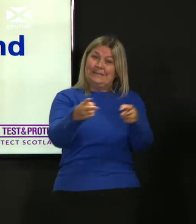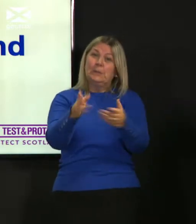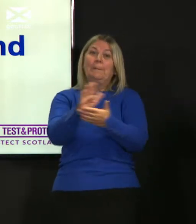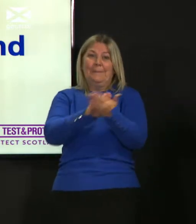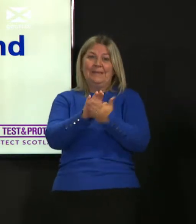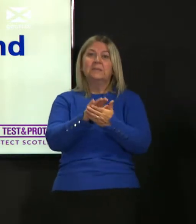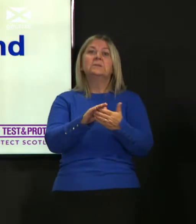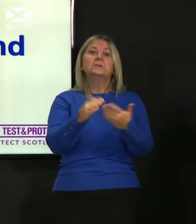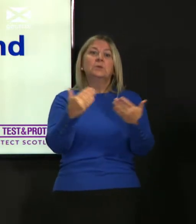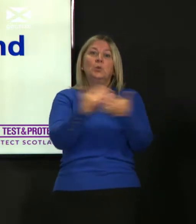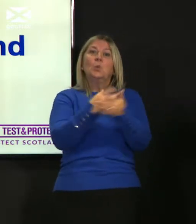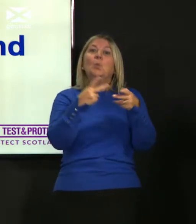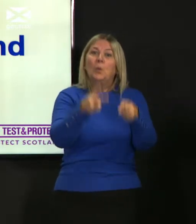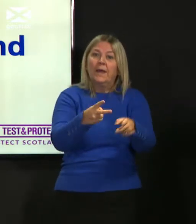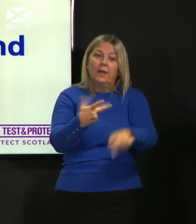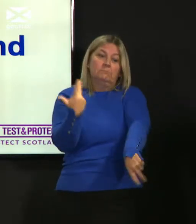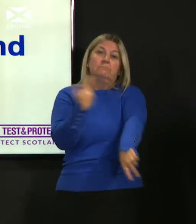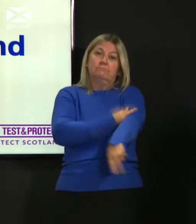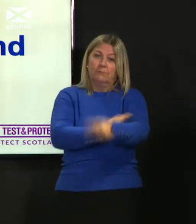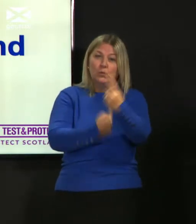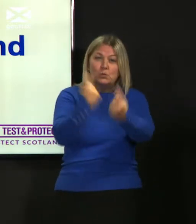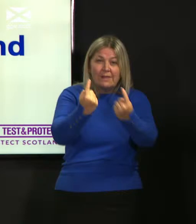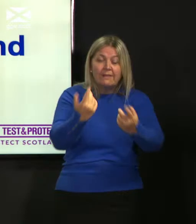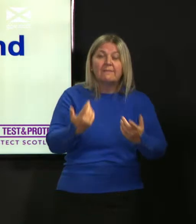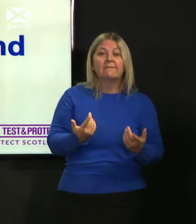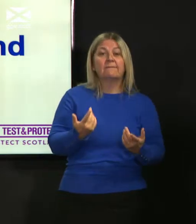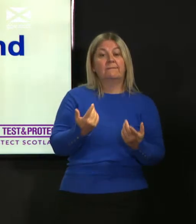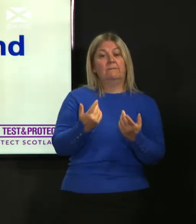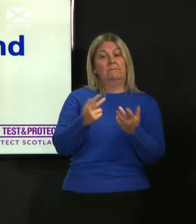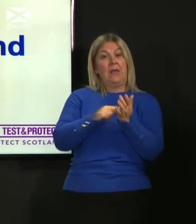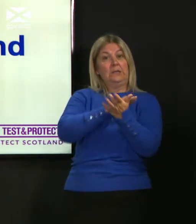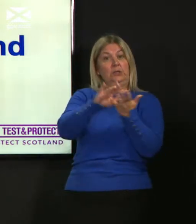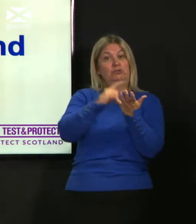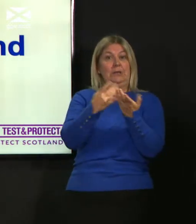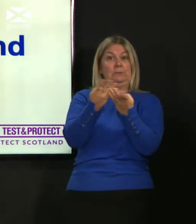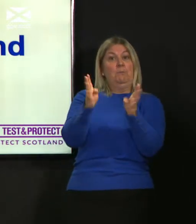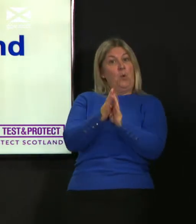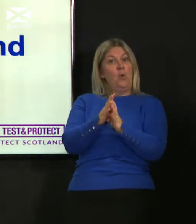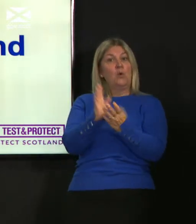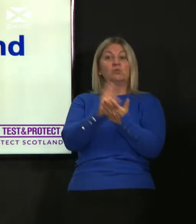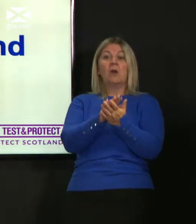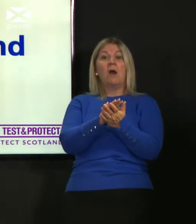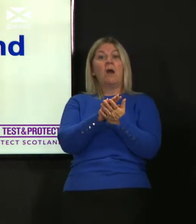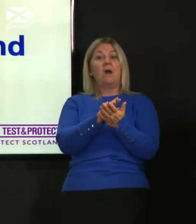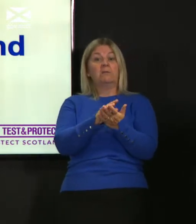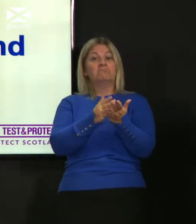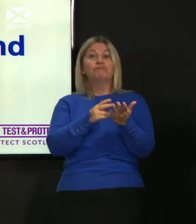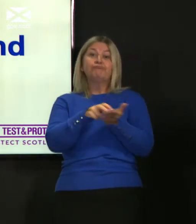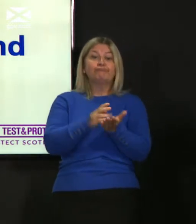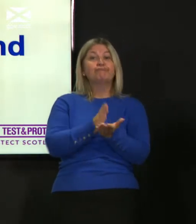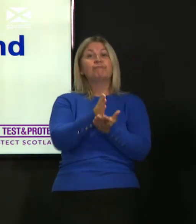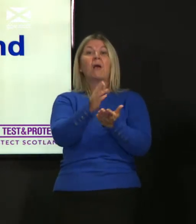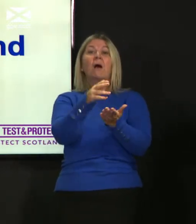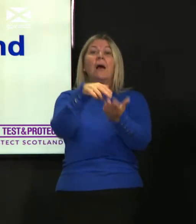vaccine. Our NHS boards are leading the delivery with walk-in and drive-through centres. Using GP